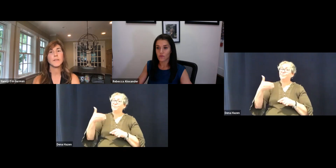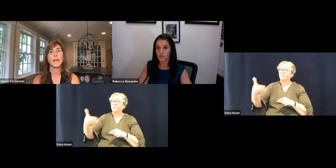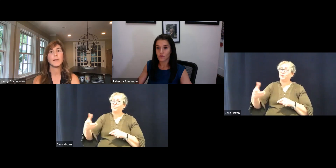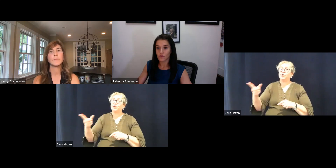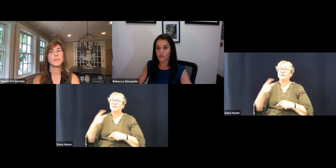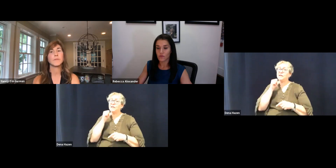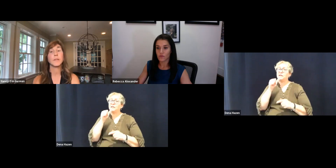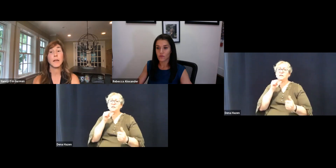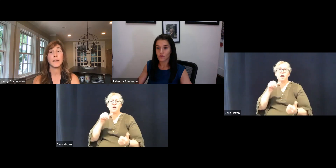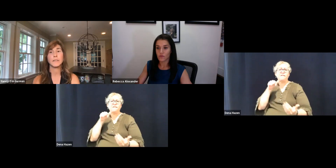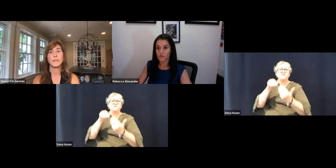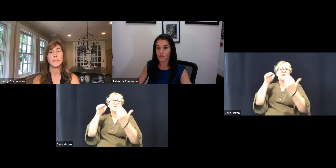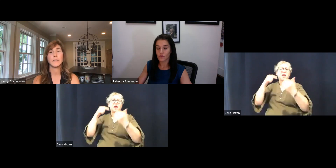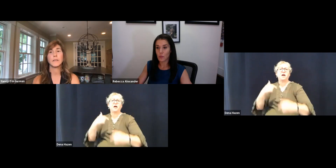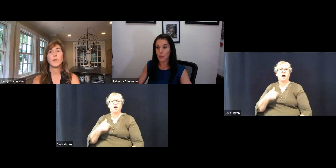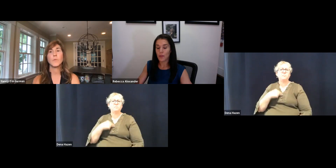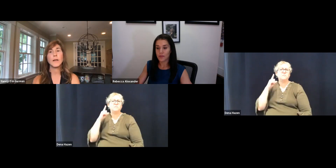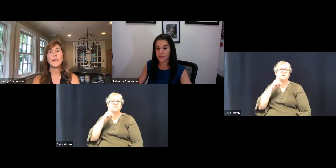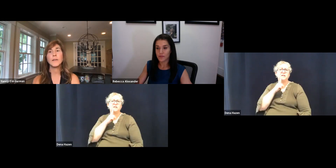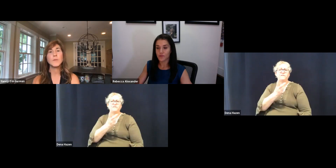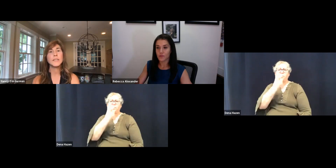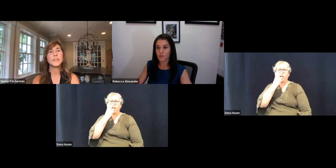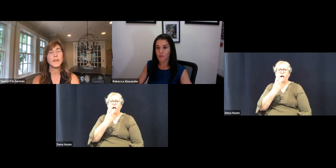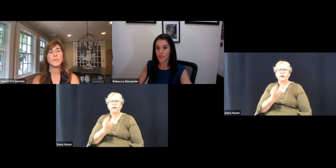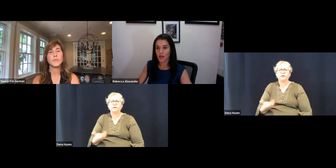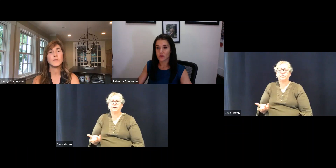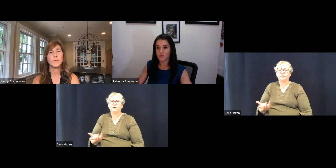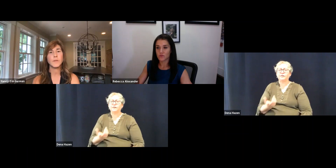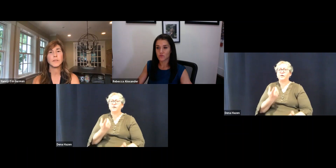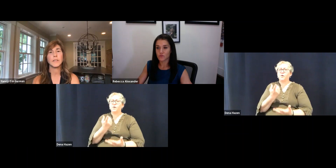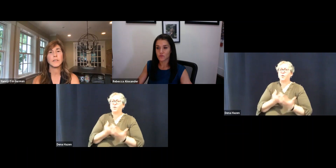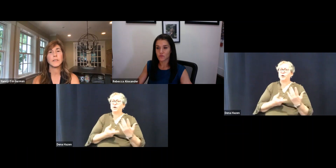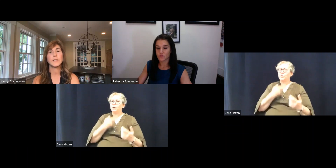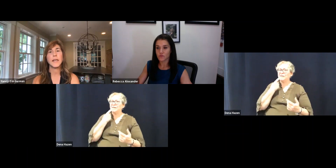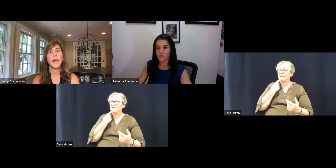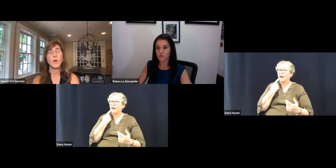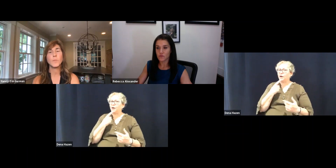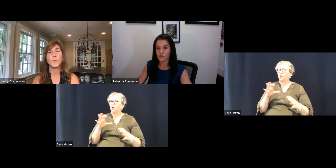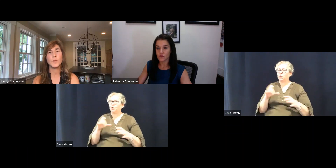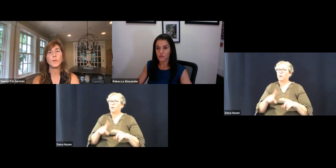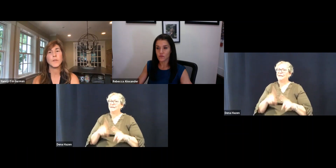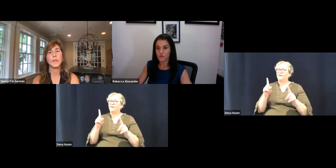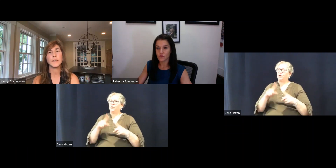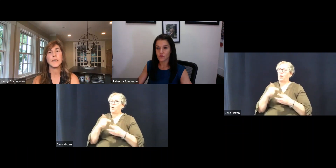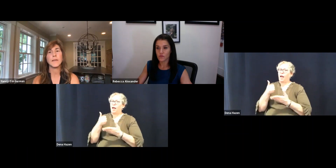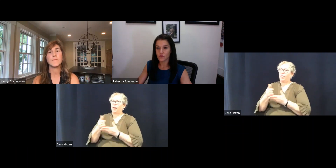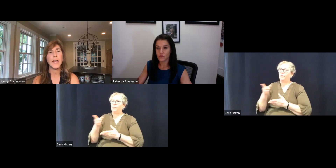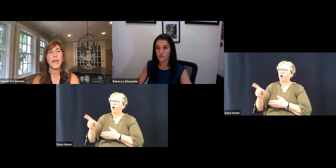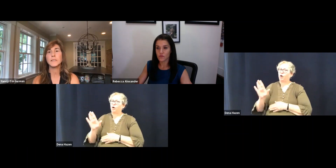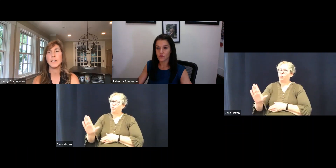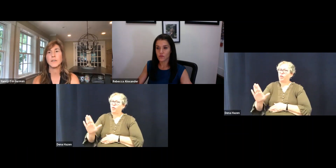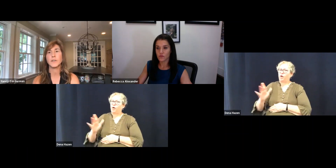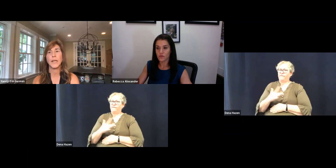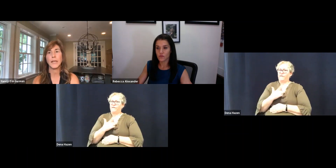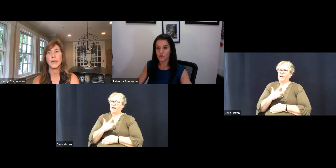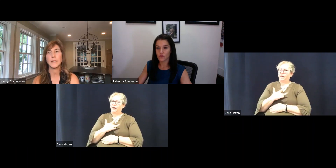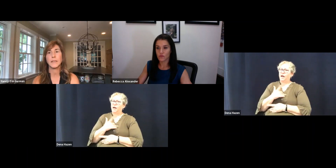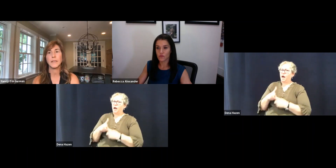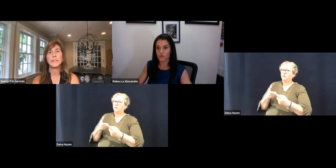that I am deafblind. What can we say or do differently to help her with her feelings and validate her pain,